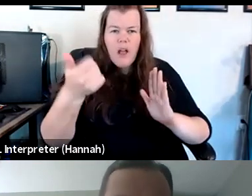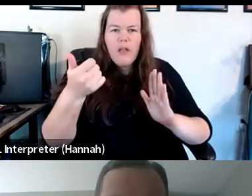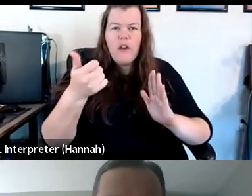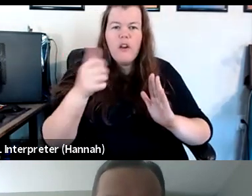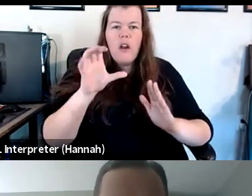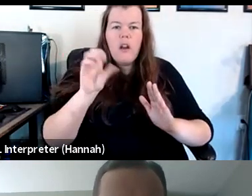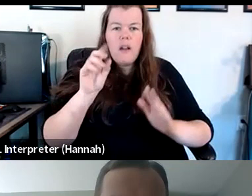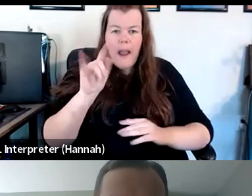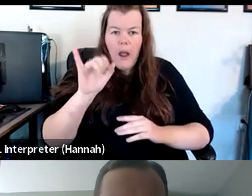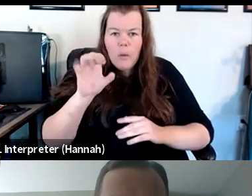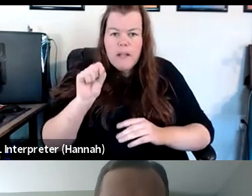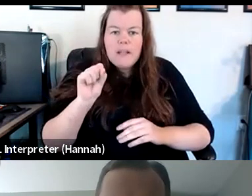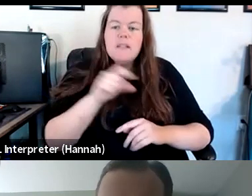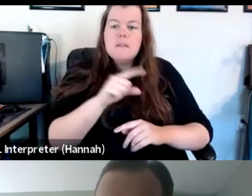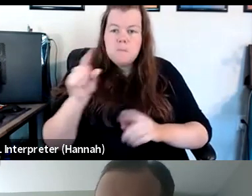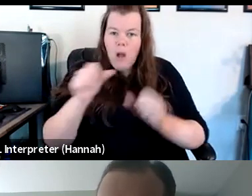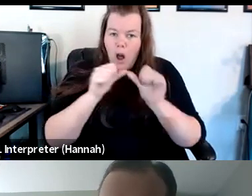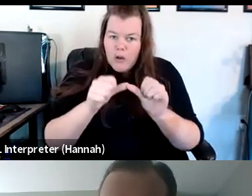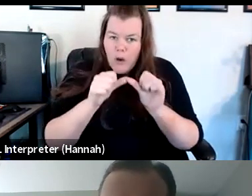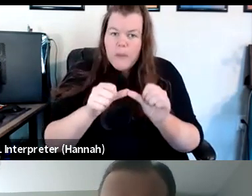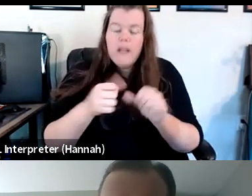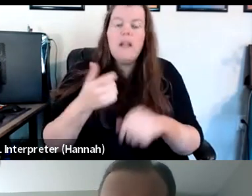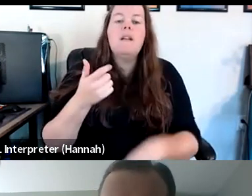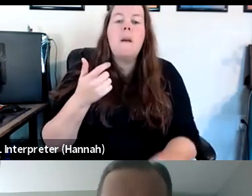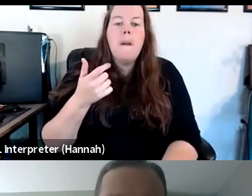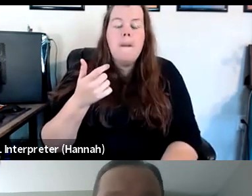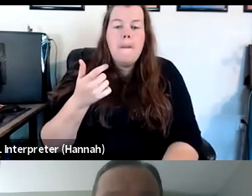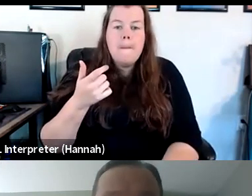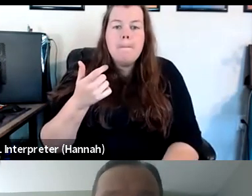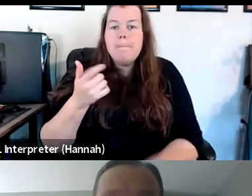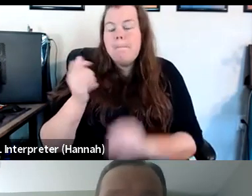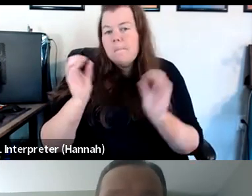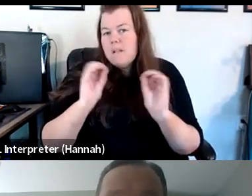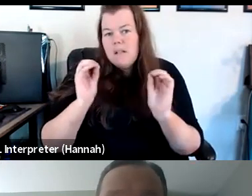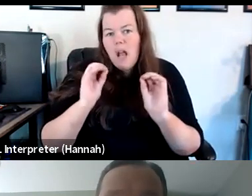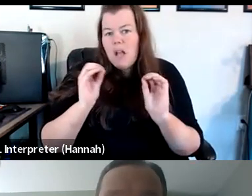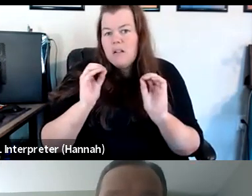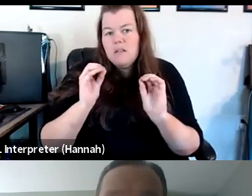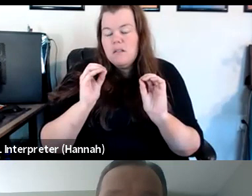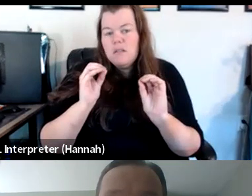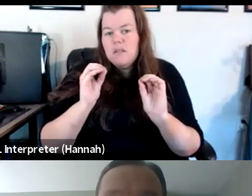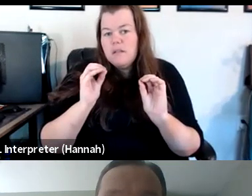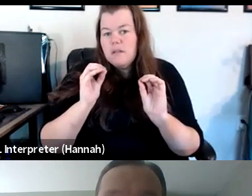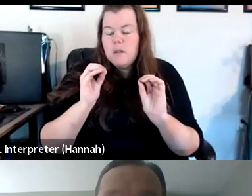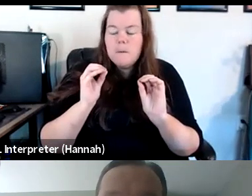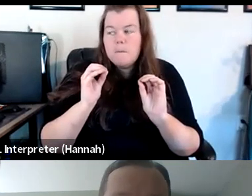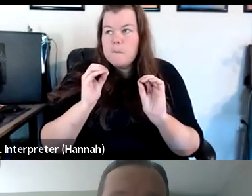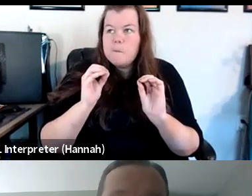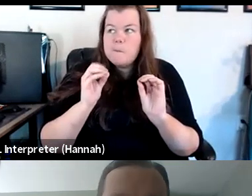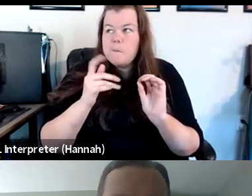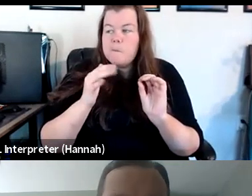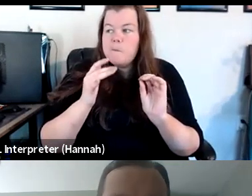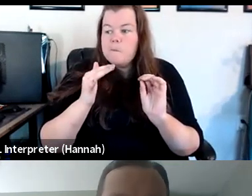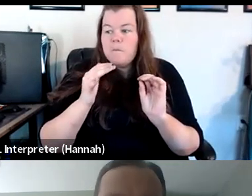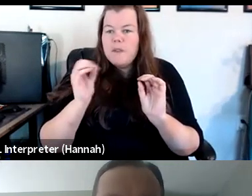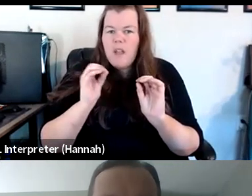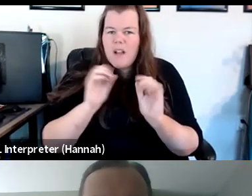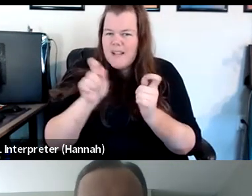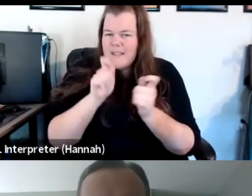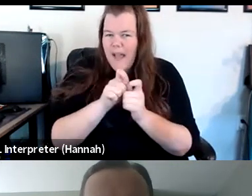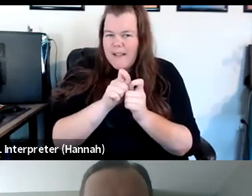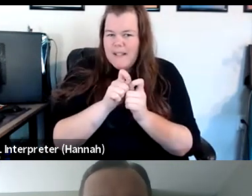are ongoing in various respects um none quite uh exactly like the one that was going on in